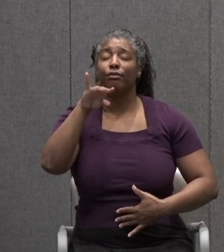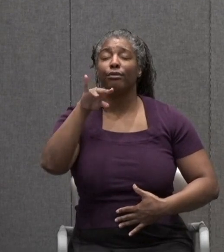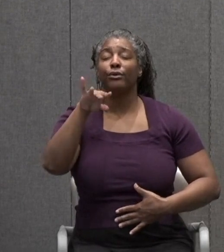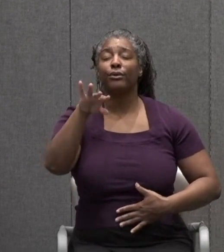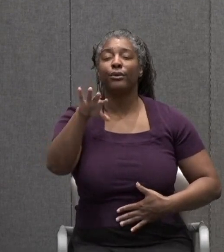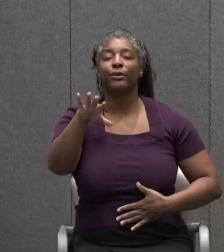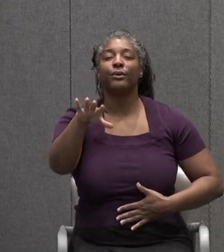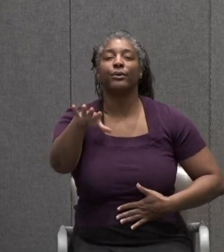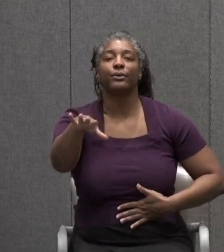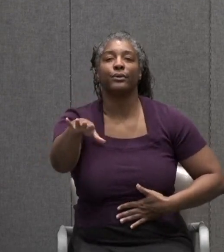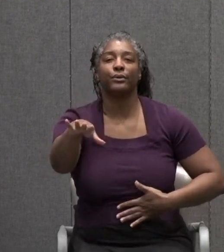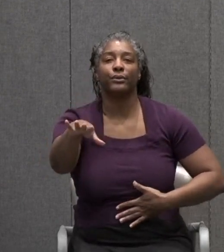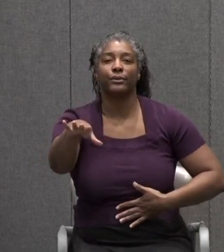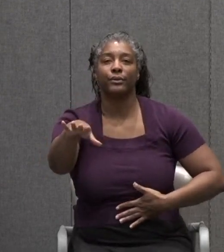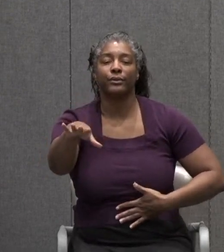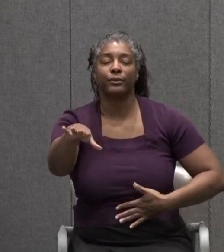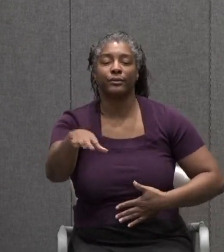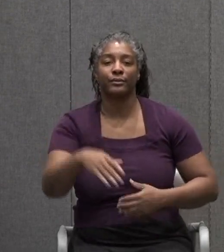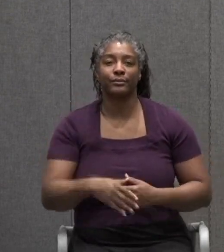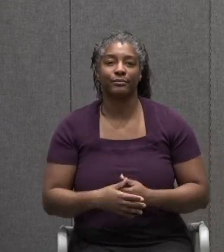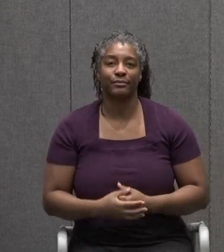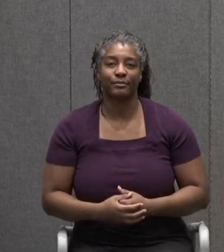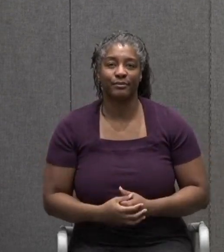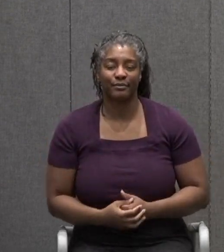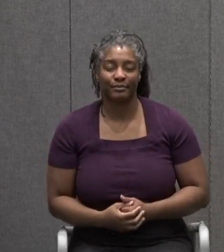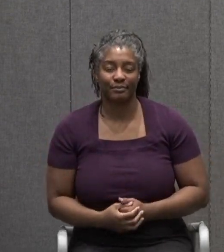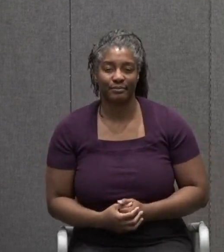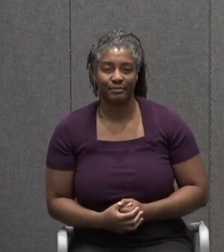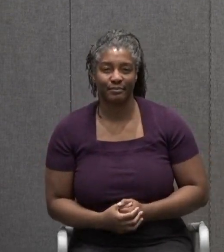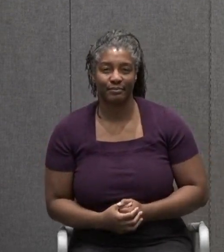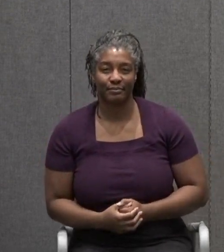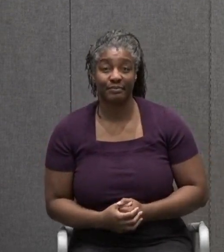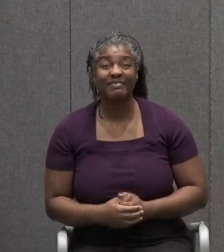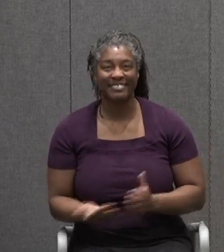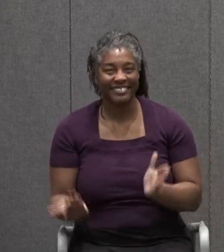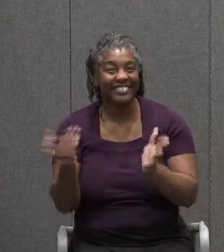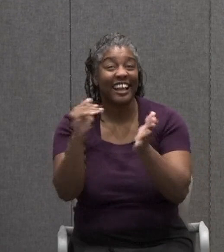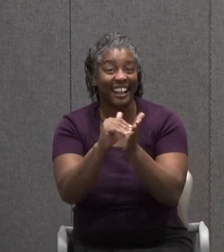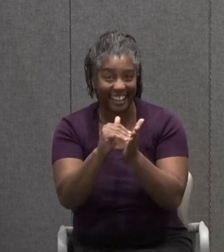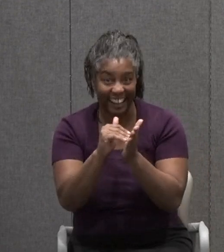Make the sound it would make if it were a real balloon. Let's try that again, shall we?